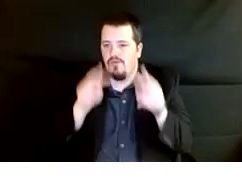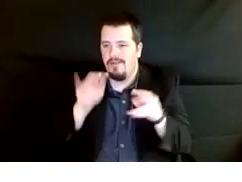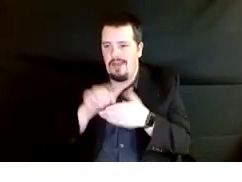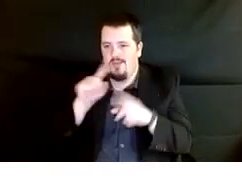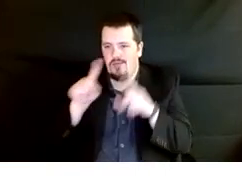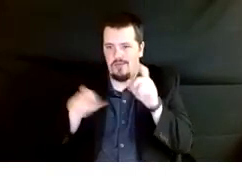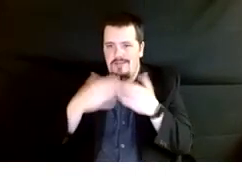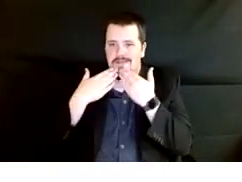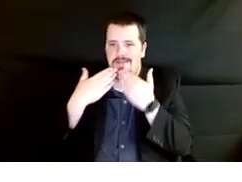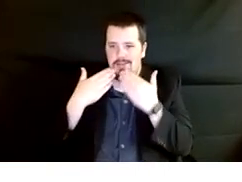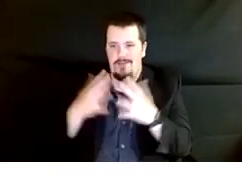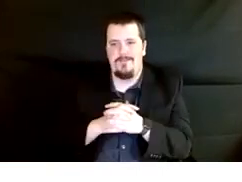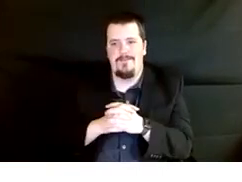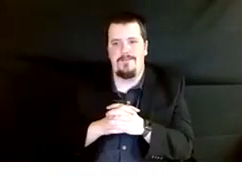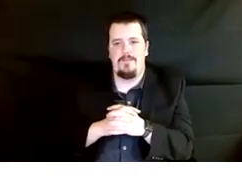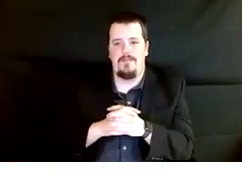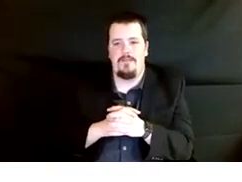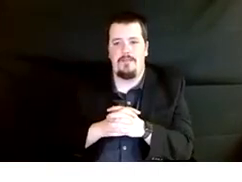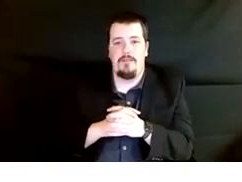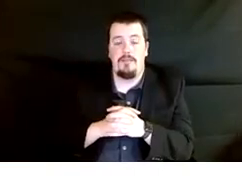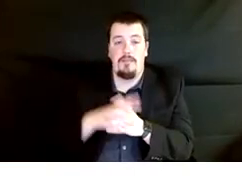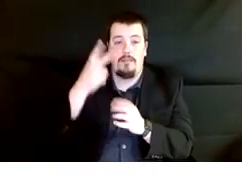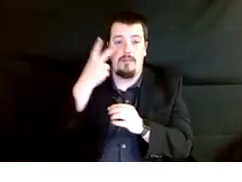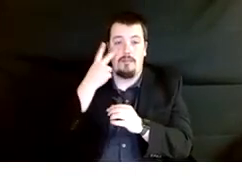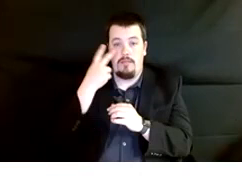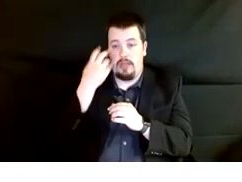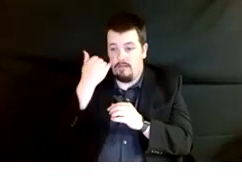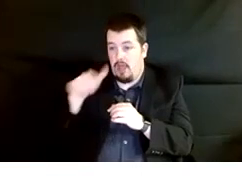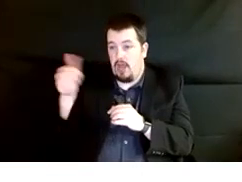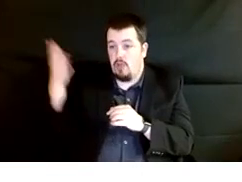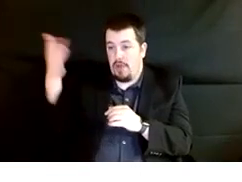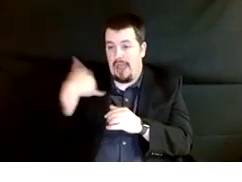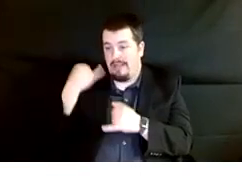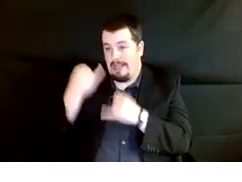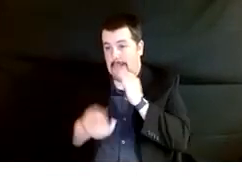I will uh see if the presenters have any last-minute things to add